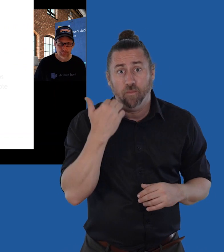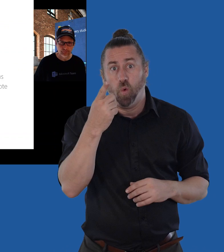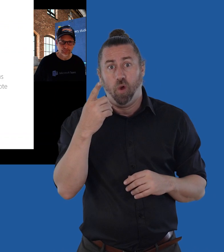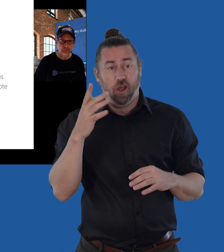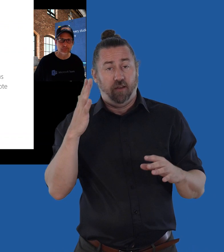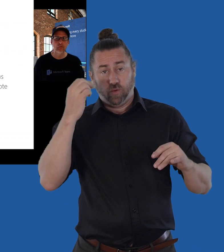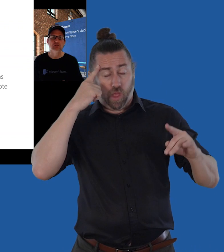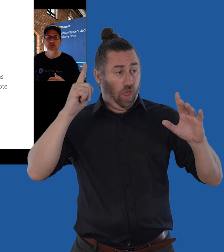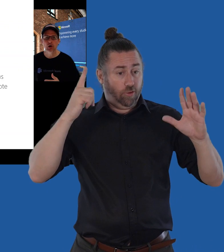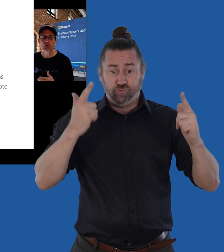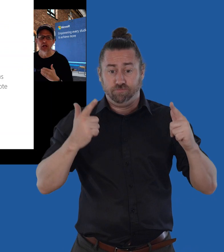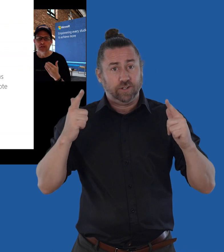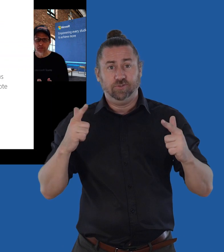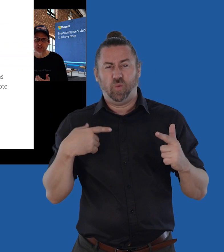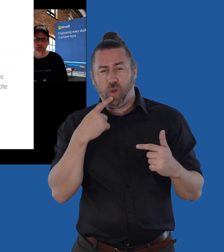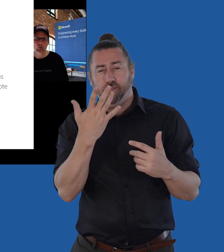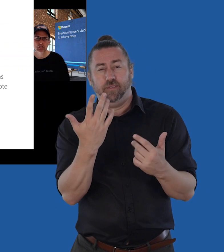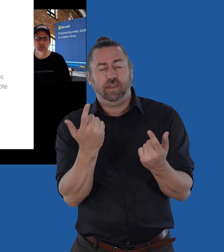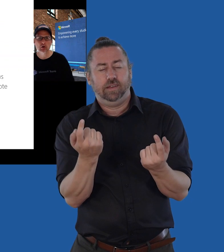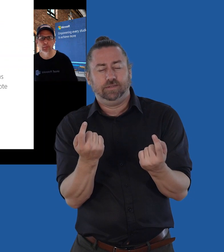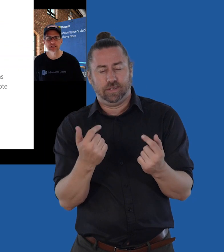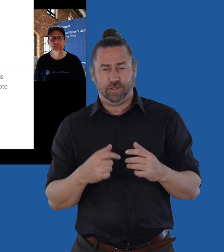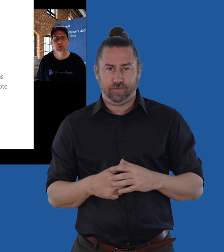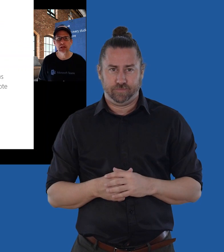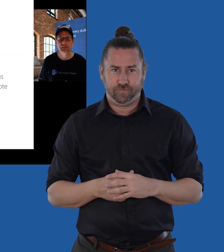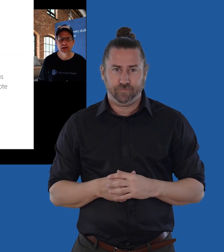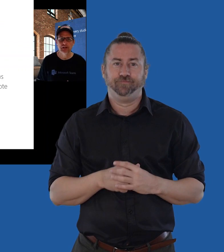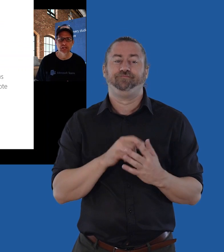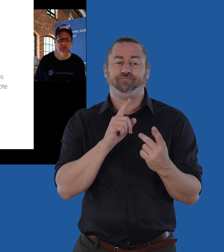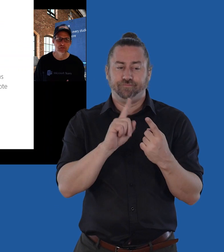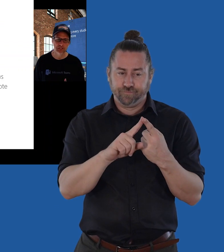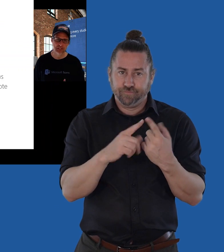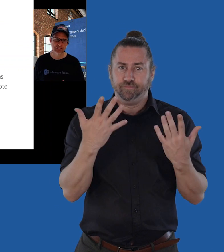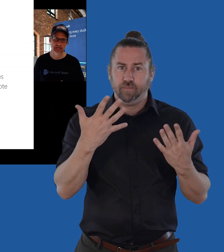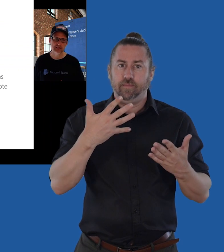So, the first thing we wanna talk about is building a foundation for success.